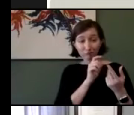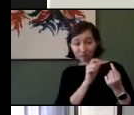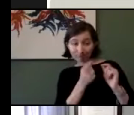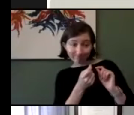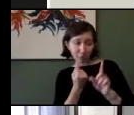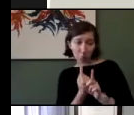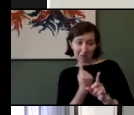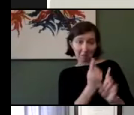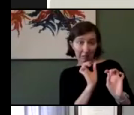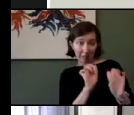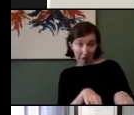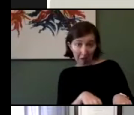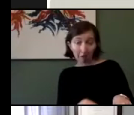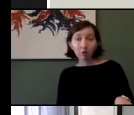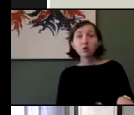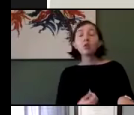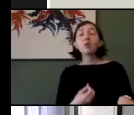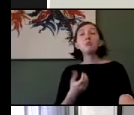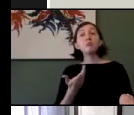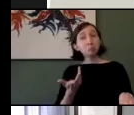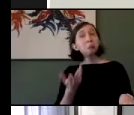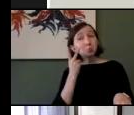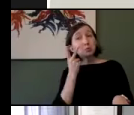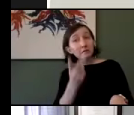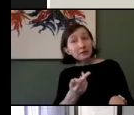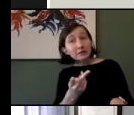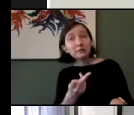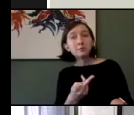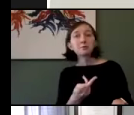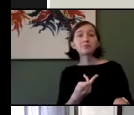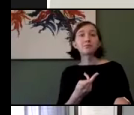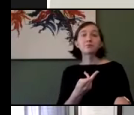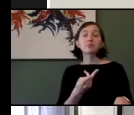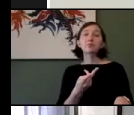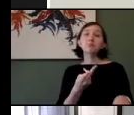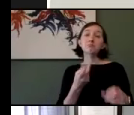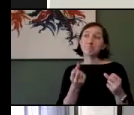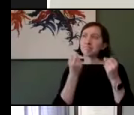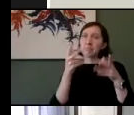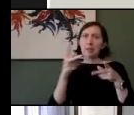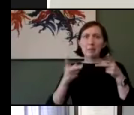What we have seen and problem-solved with folks around the country is coming up with